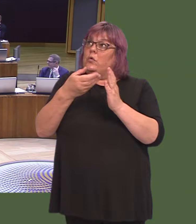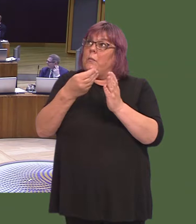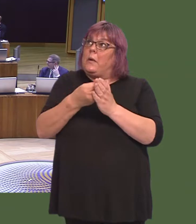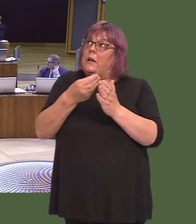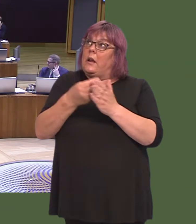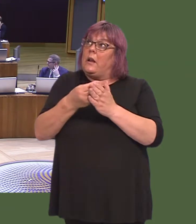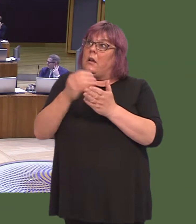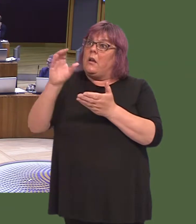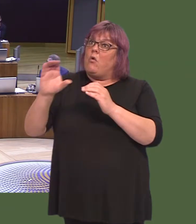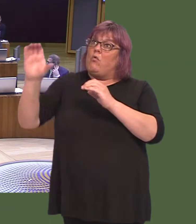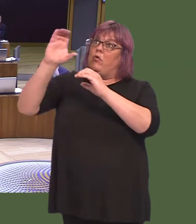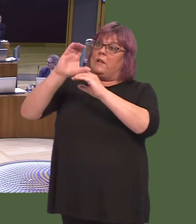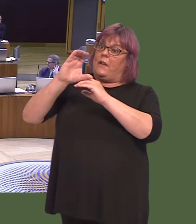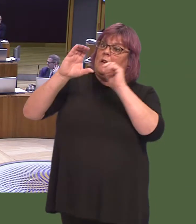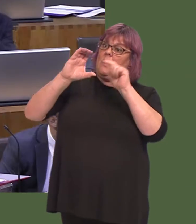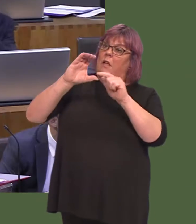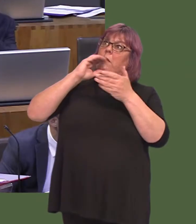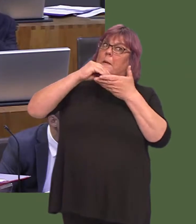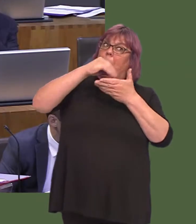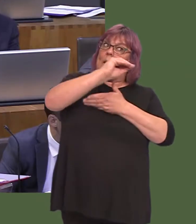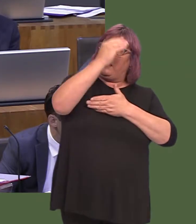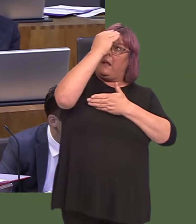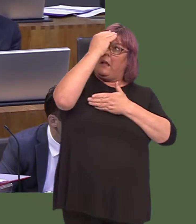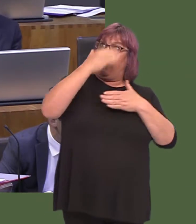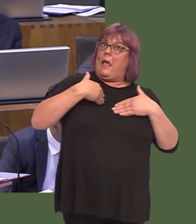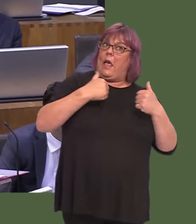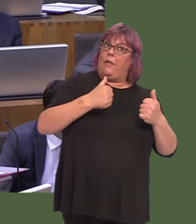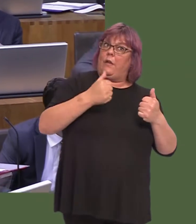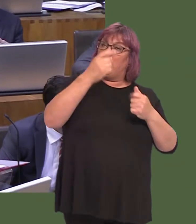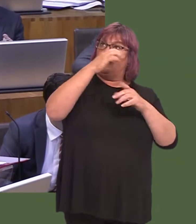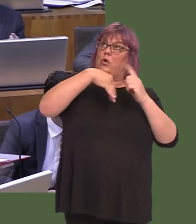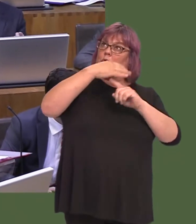we receive for health and social care? Carwyn Jones AM: Well, the only commitment that we have made is that we will lift the